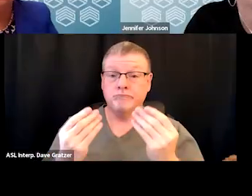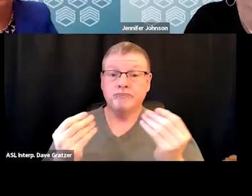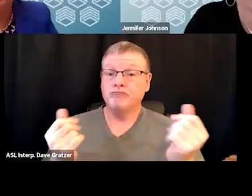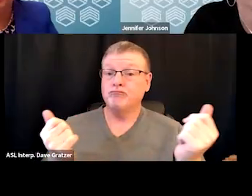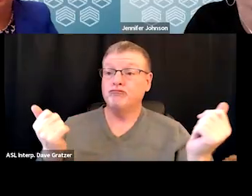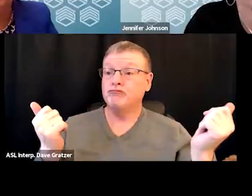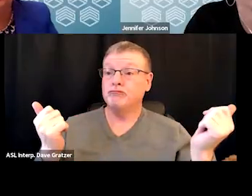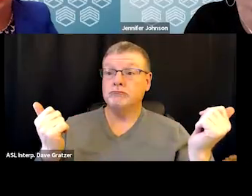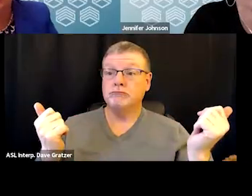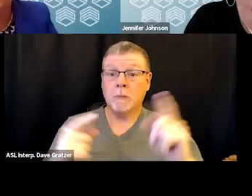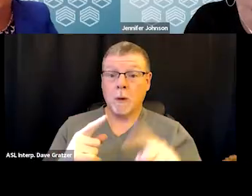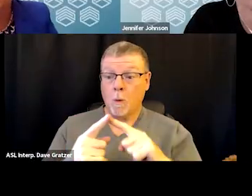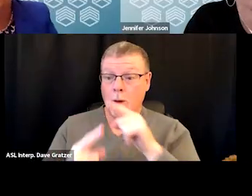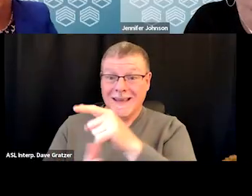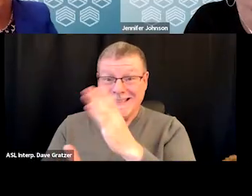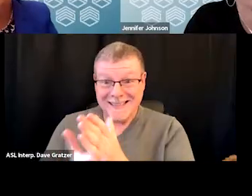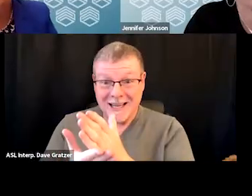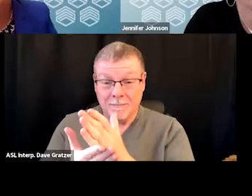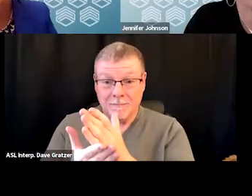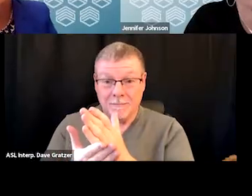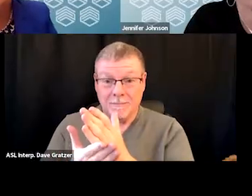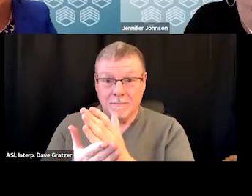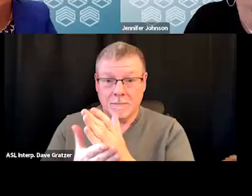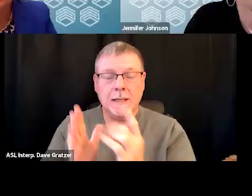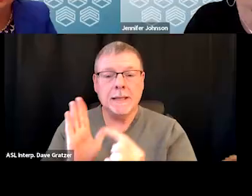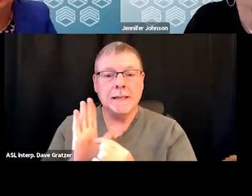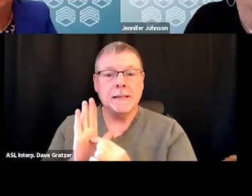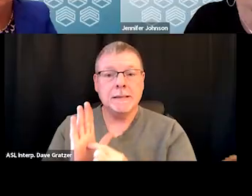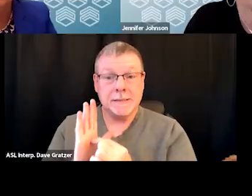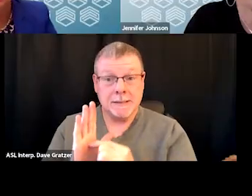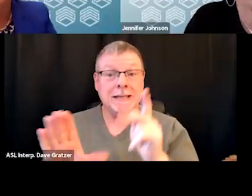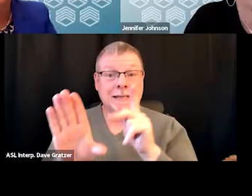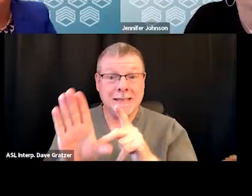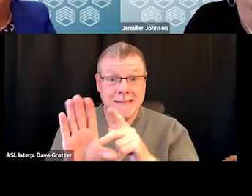Once the illegal drug use stopped, the symptoms, the psychiatric symptoms stopped.